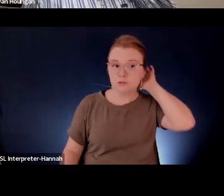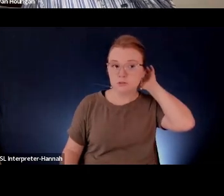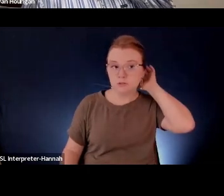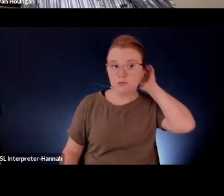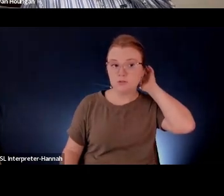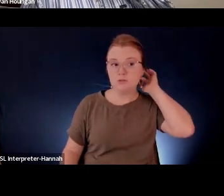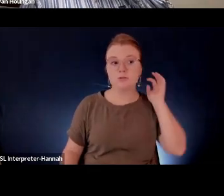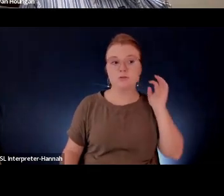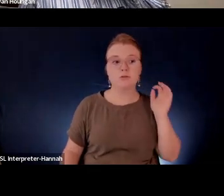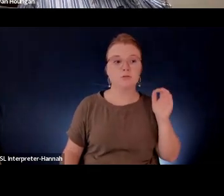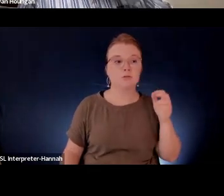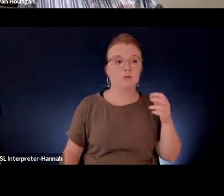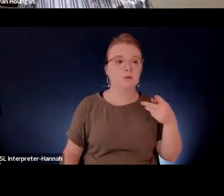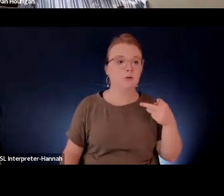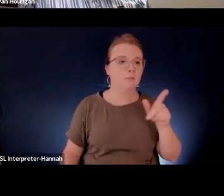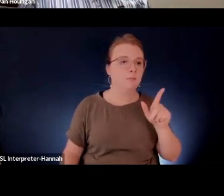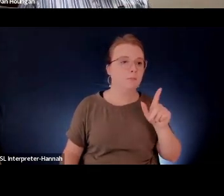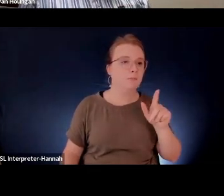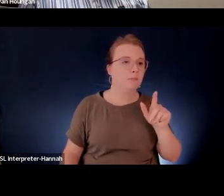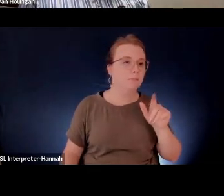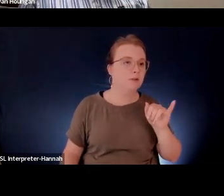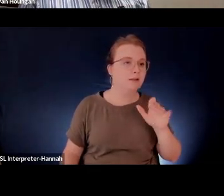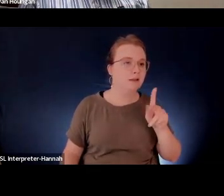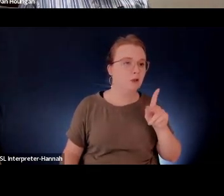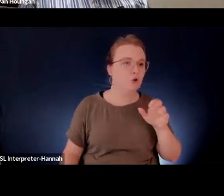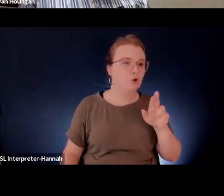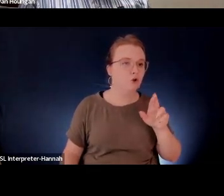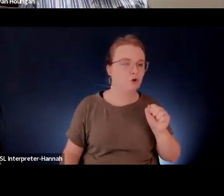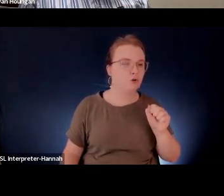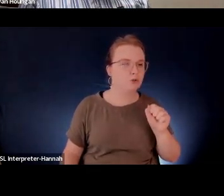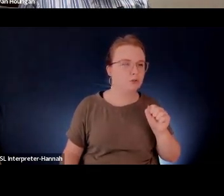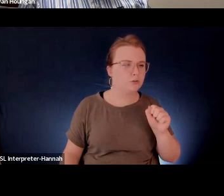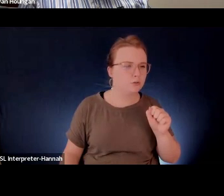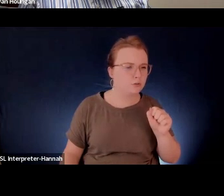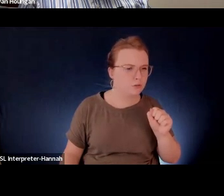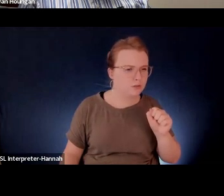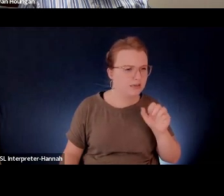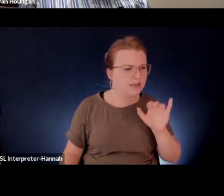Pickers where they flip... What's it said, pickers or flickers?